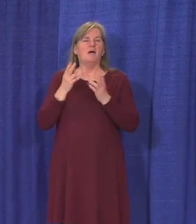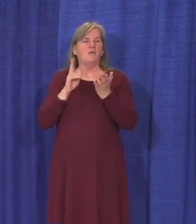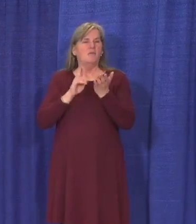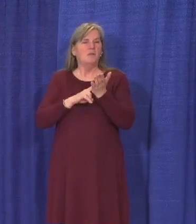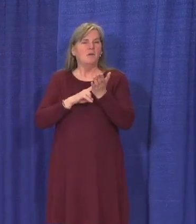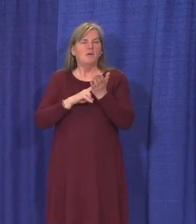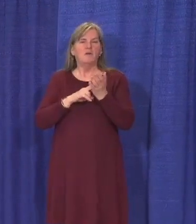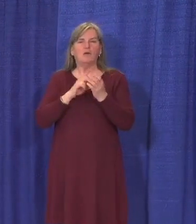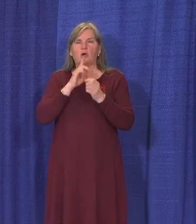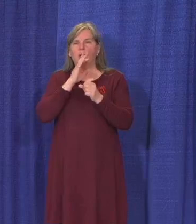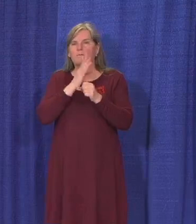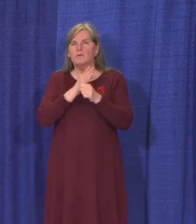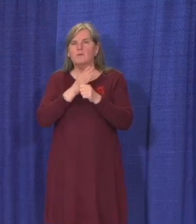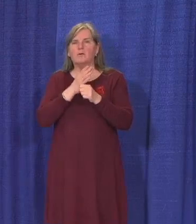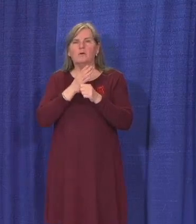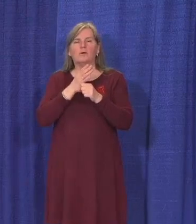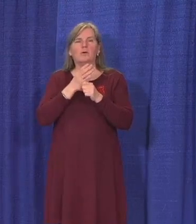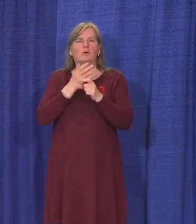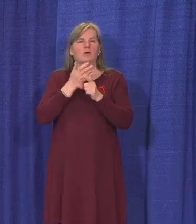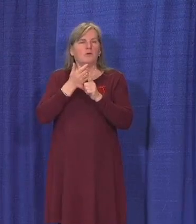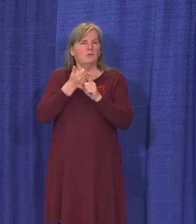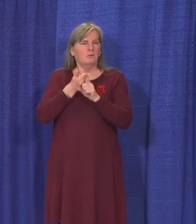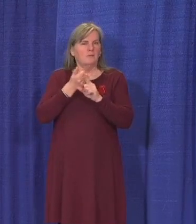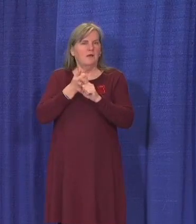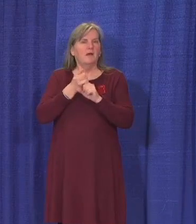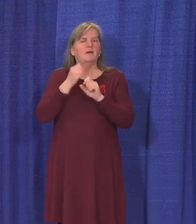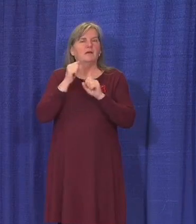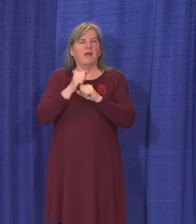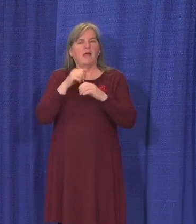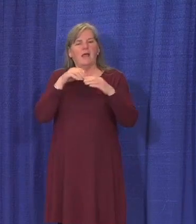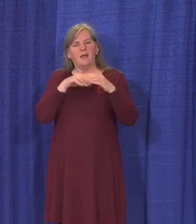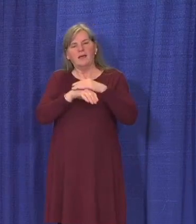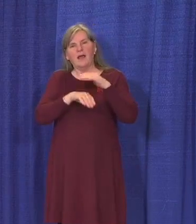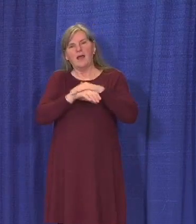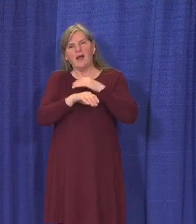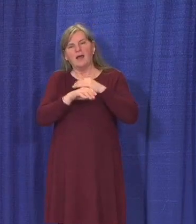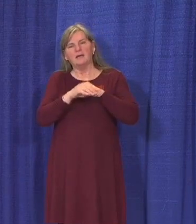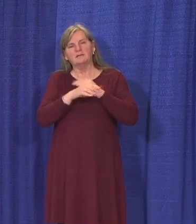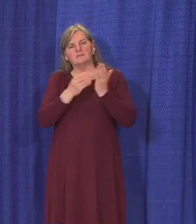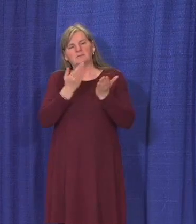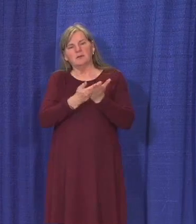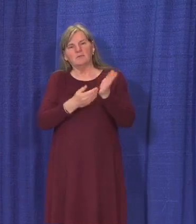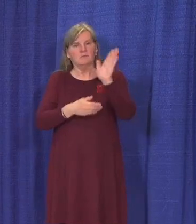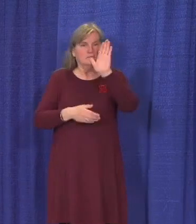Pat: Premier silver. I agree. It's obvious that if the Yukoner